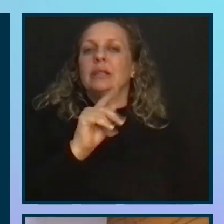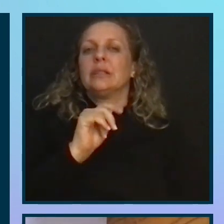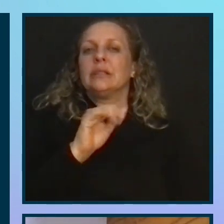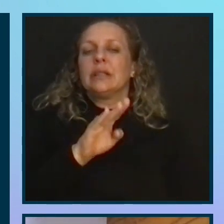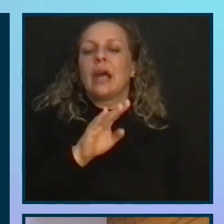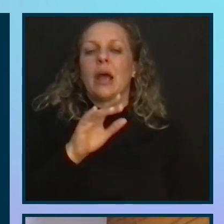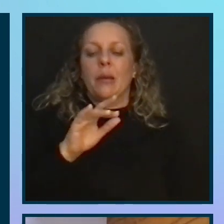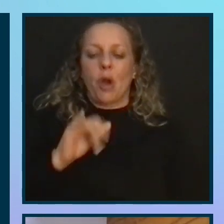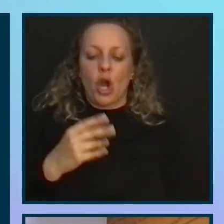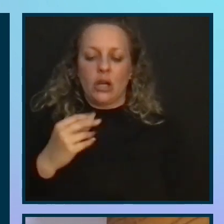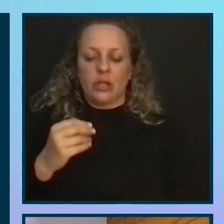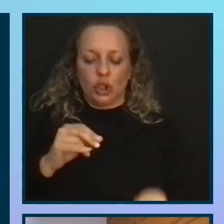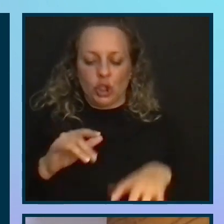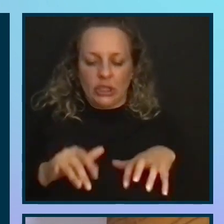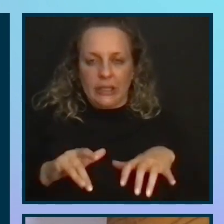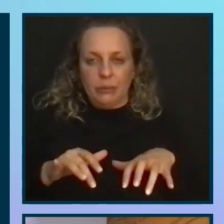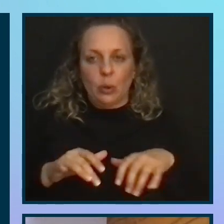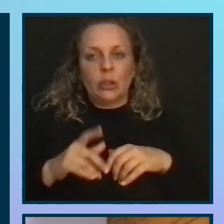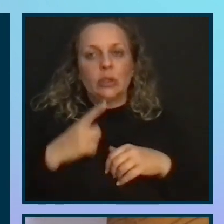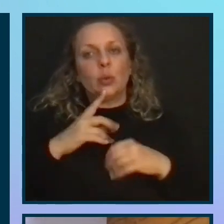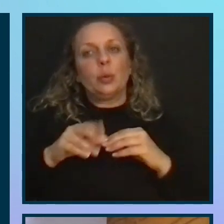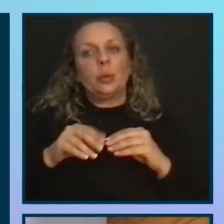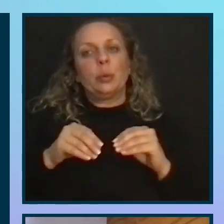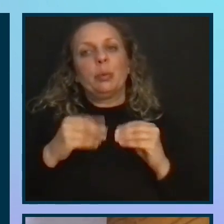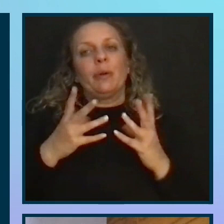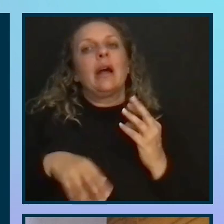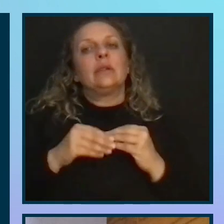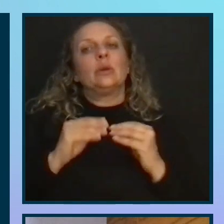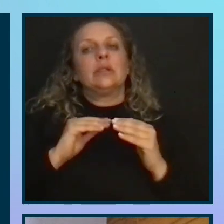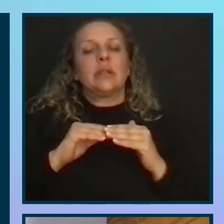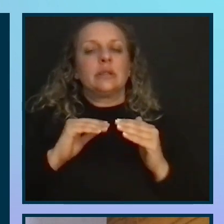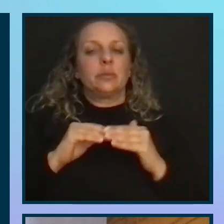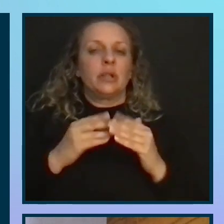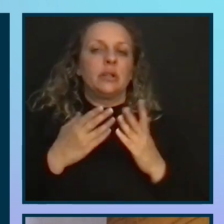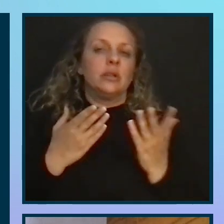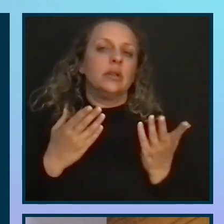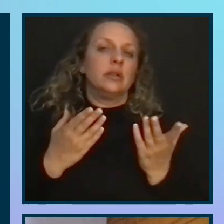So we were able to provide extra accessibility for keyboard,